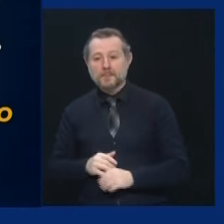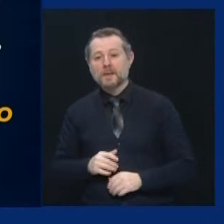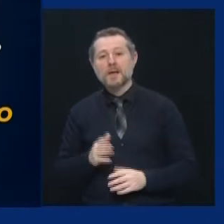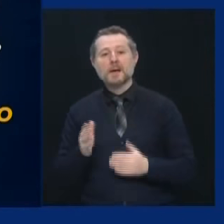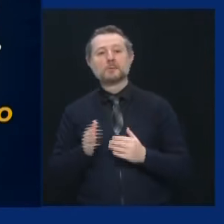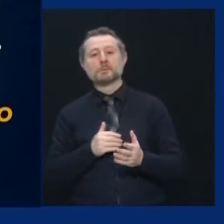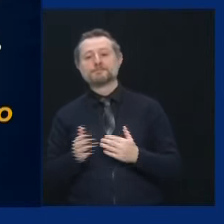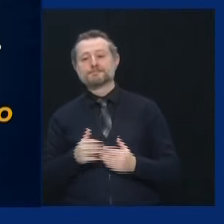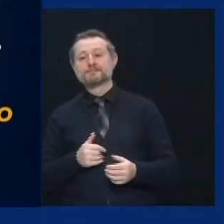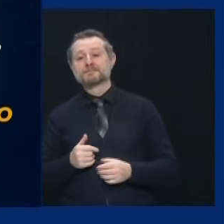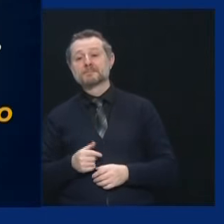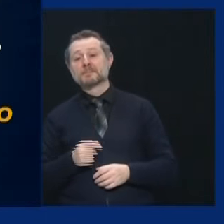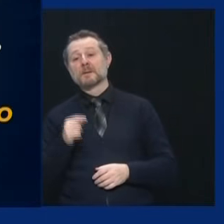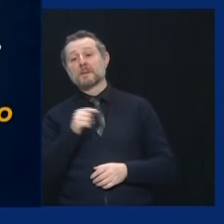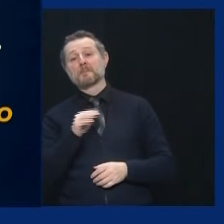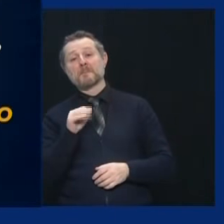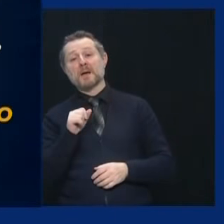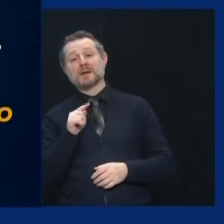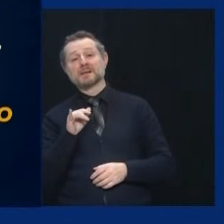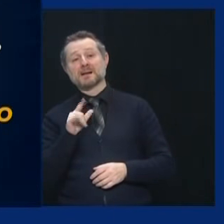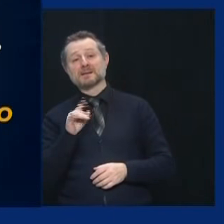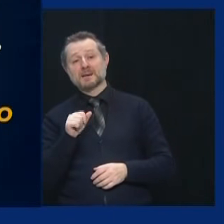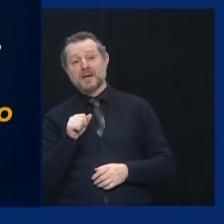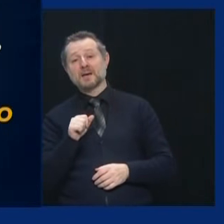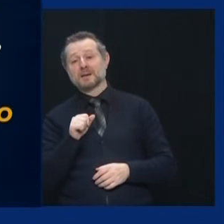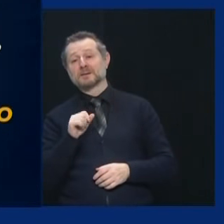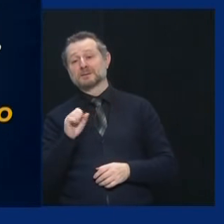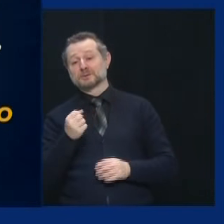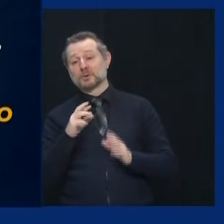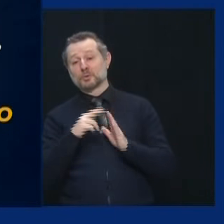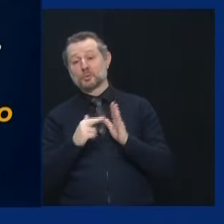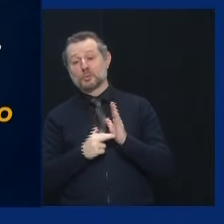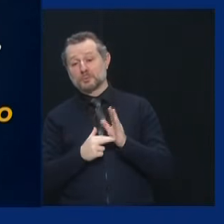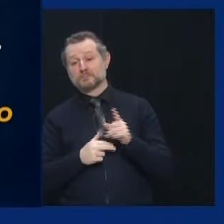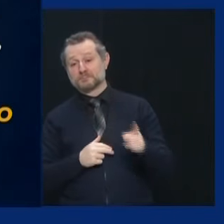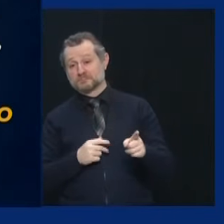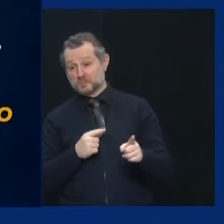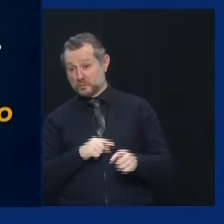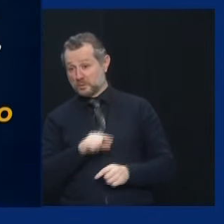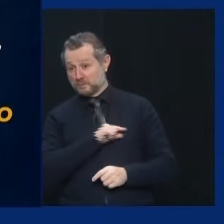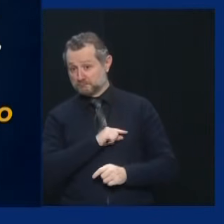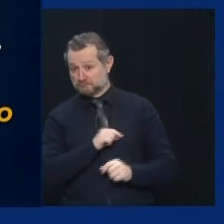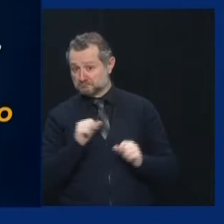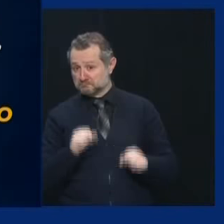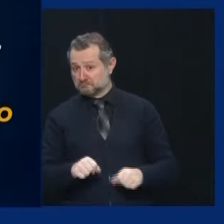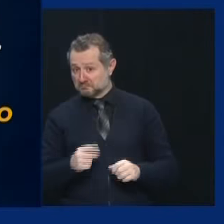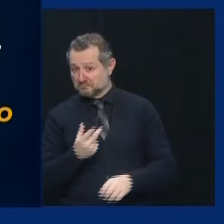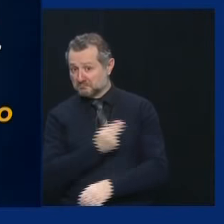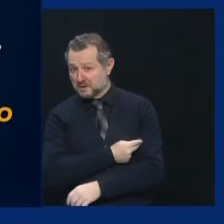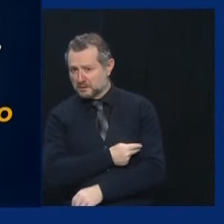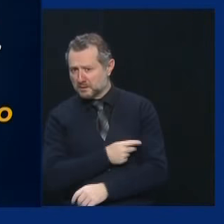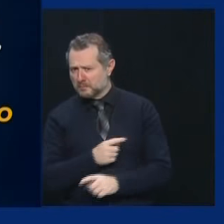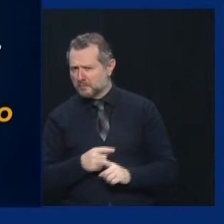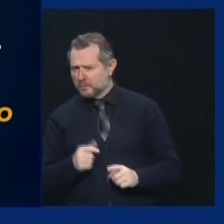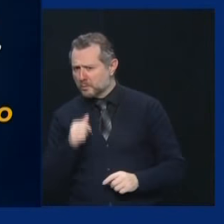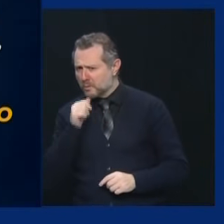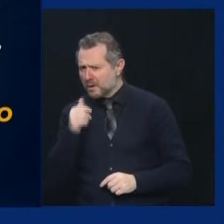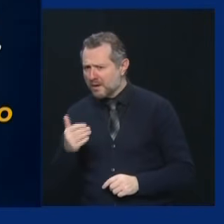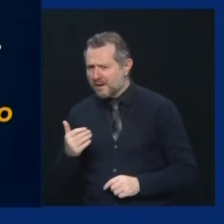ERIE COUNTY WAS 7.8 AND 5.1. AND 7.9 DOWN TO 4.3.